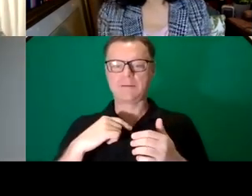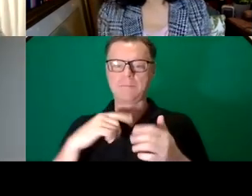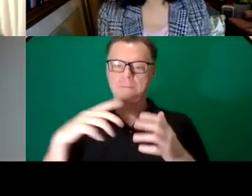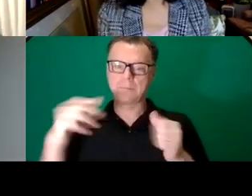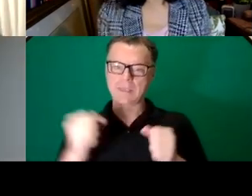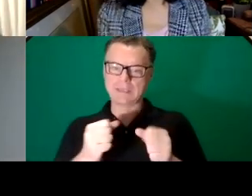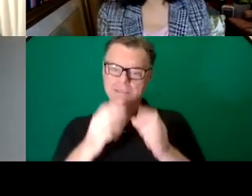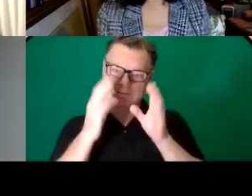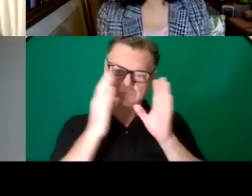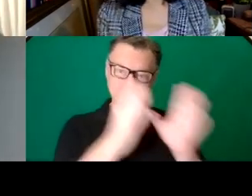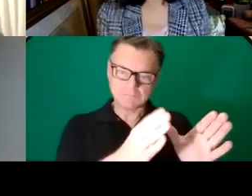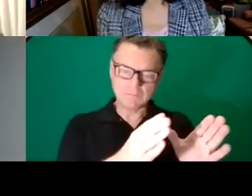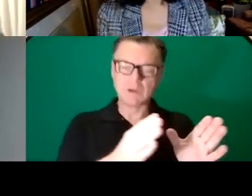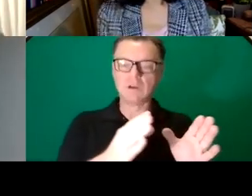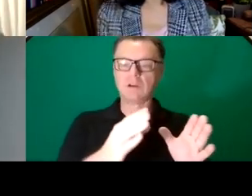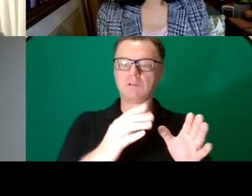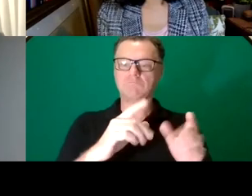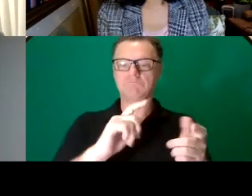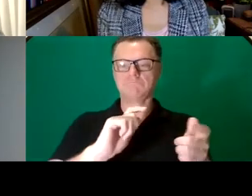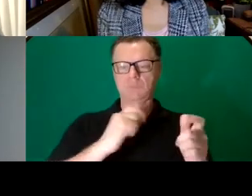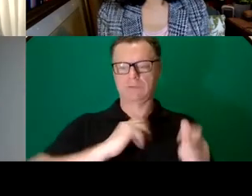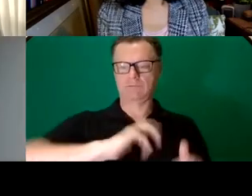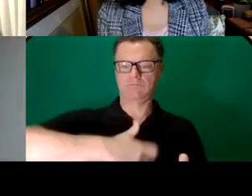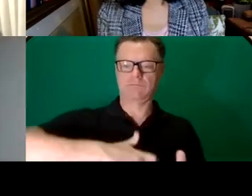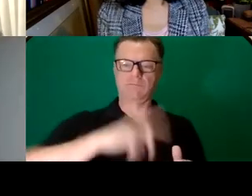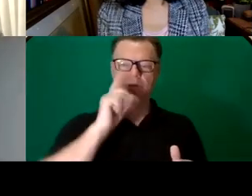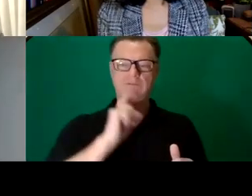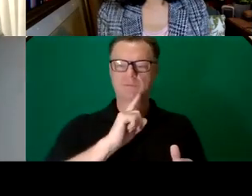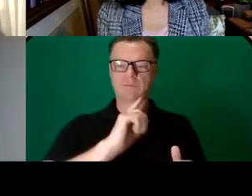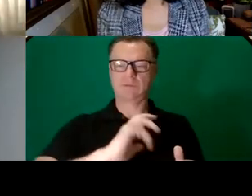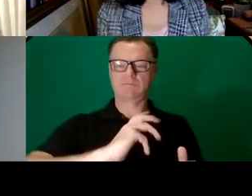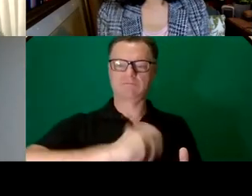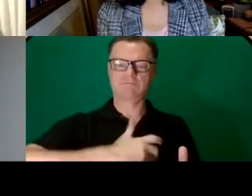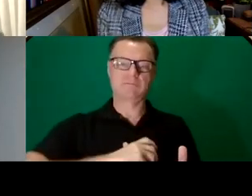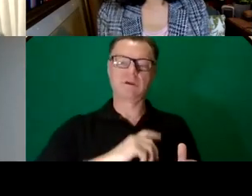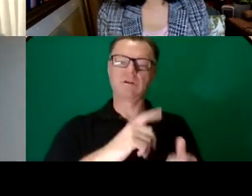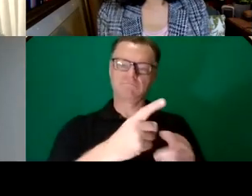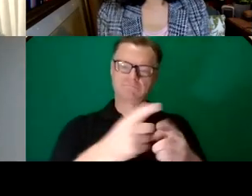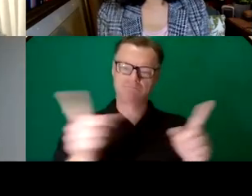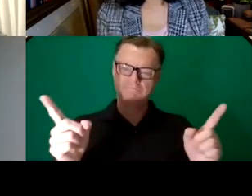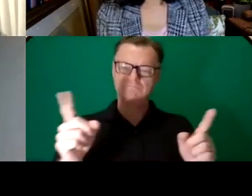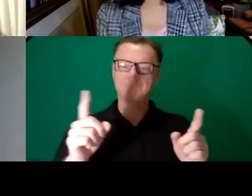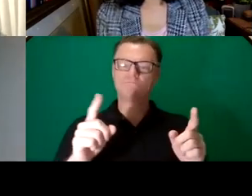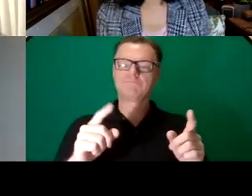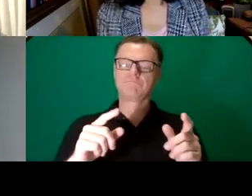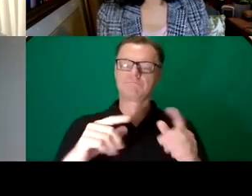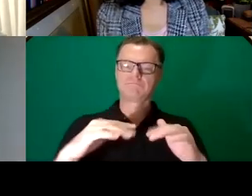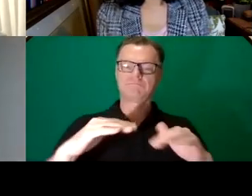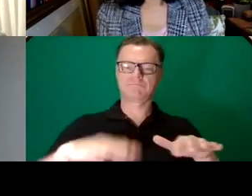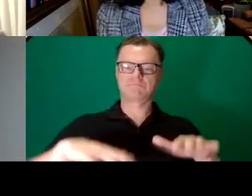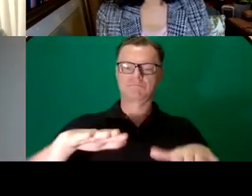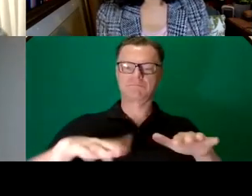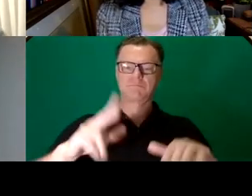and constantly adapt to hearing people's needs, but more of an equilibrium because I